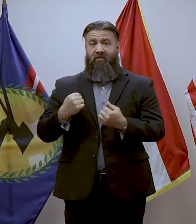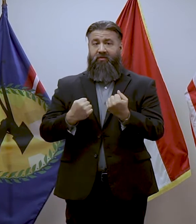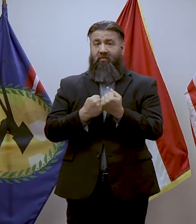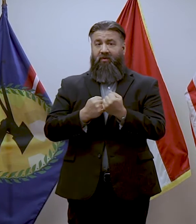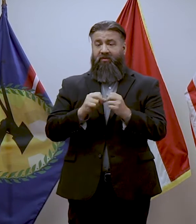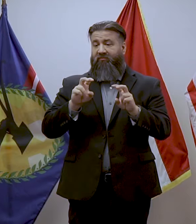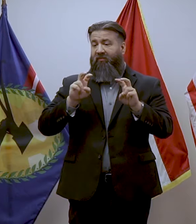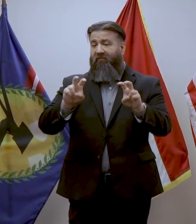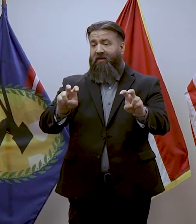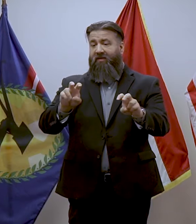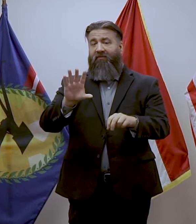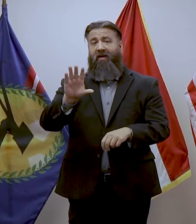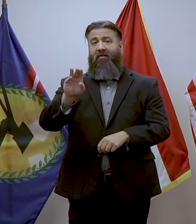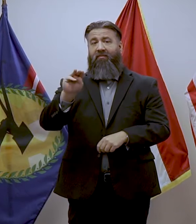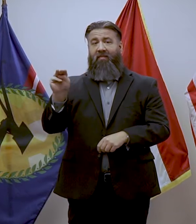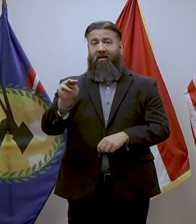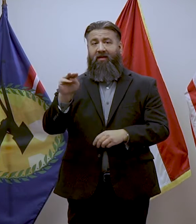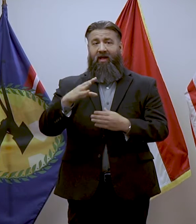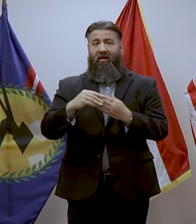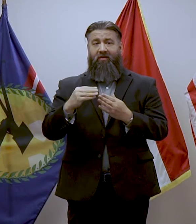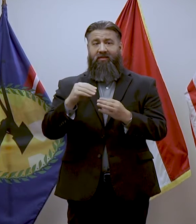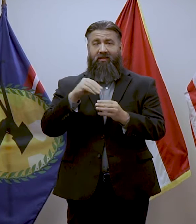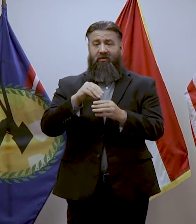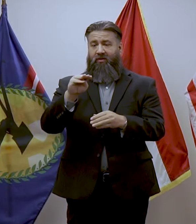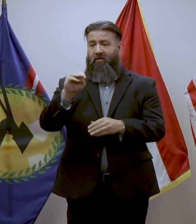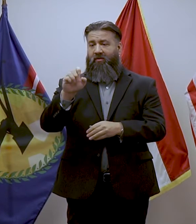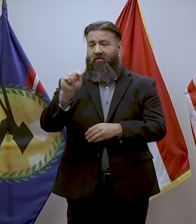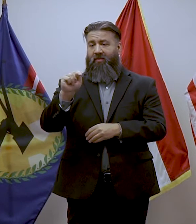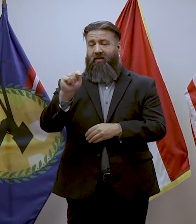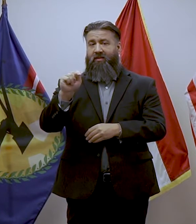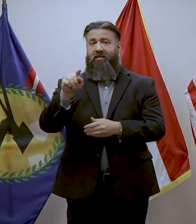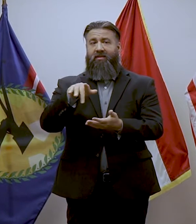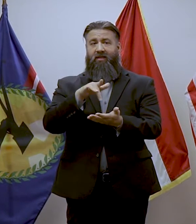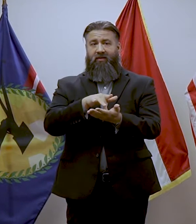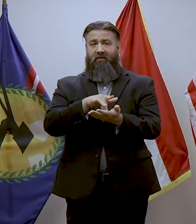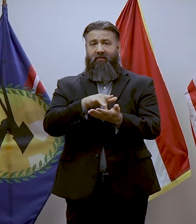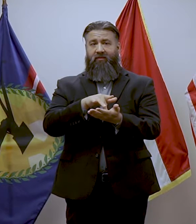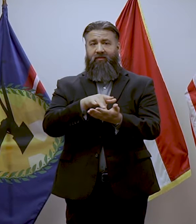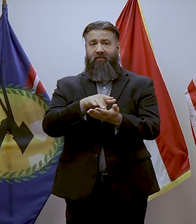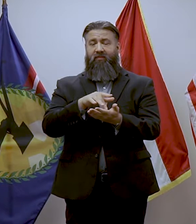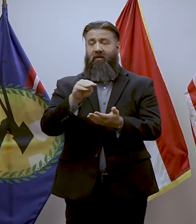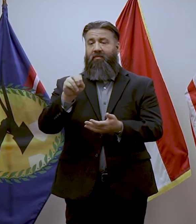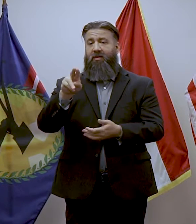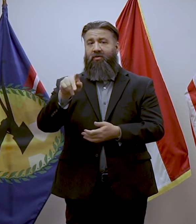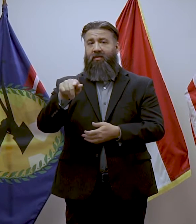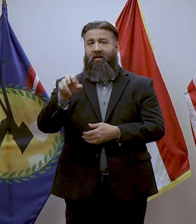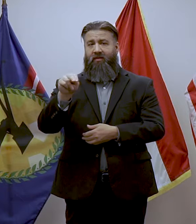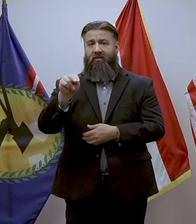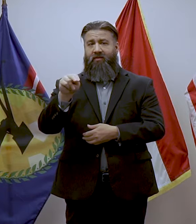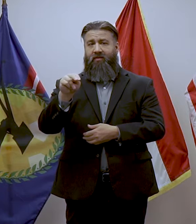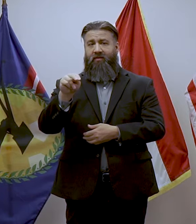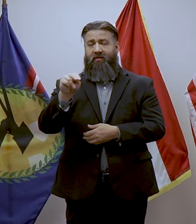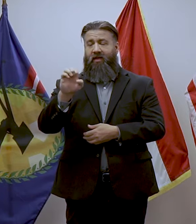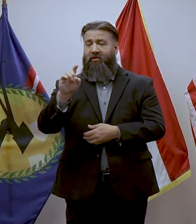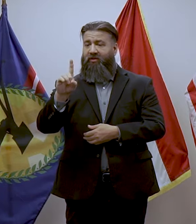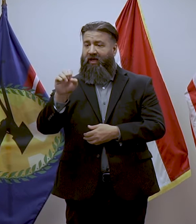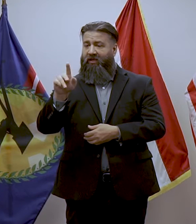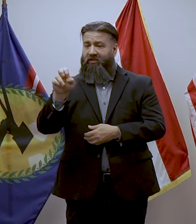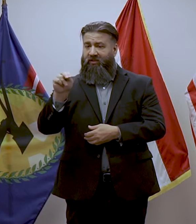known as the Metropolitan Education and Training Center. The center provides job training and career development services